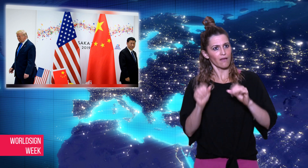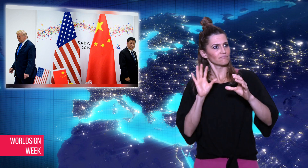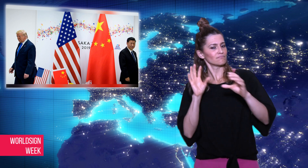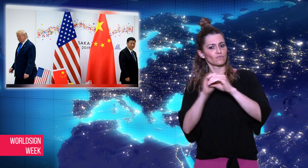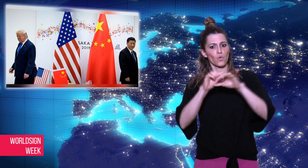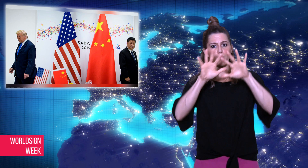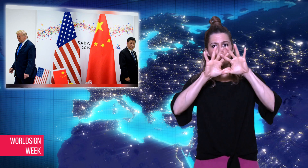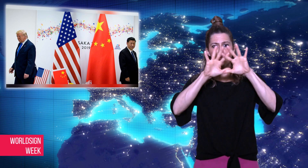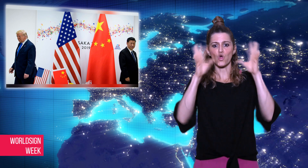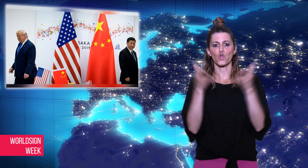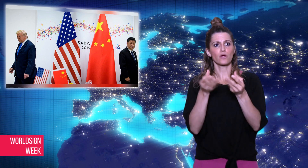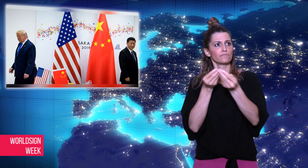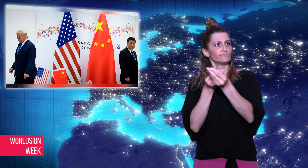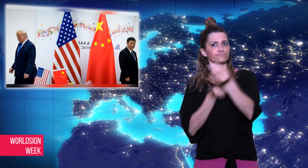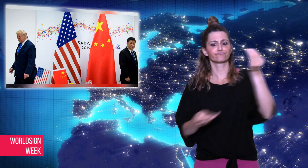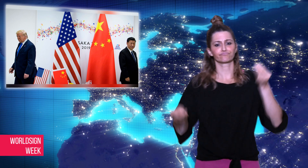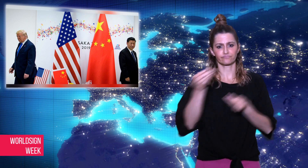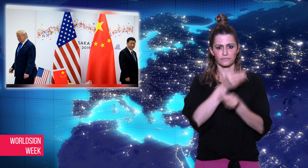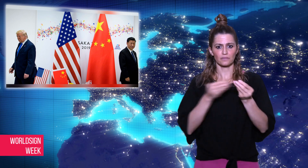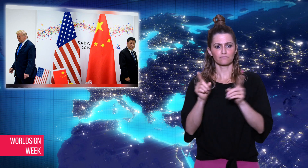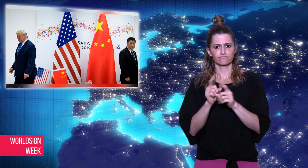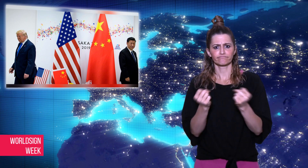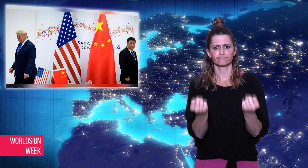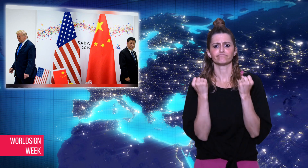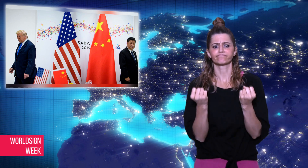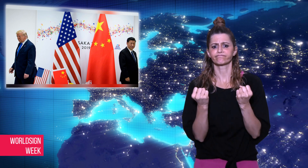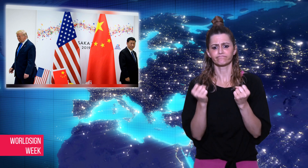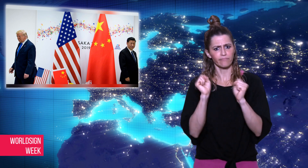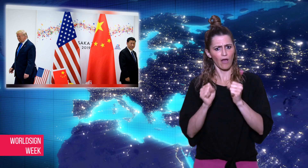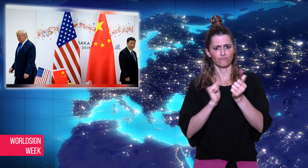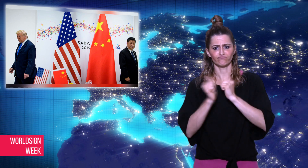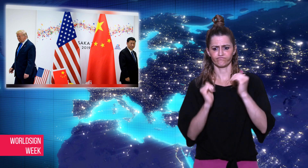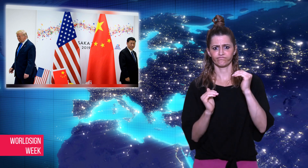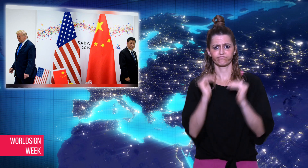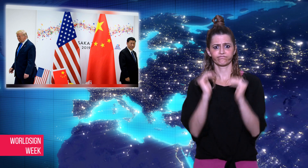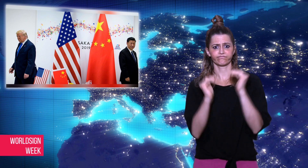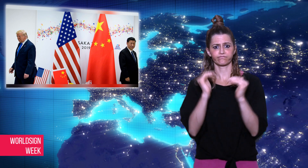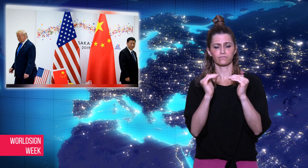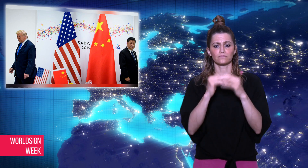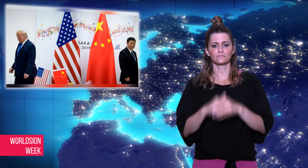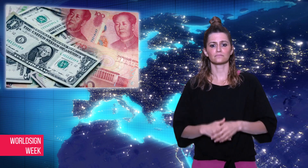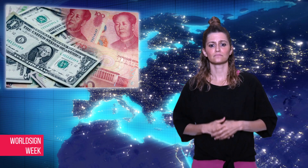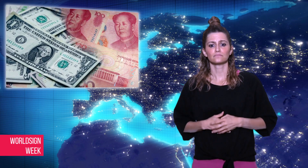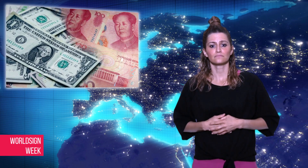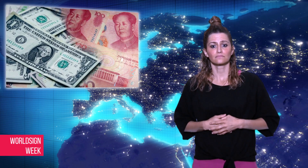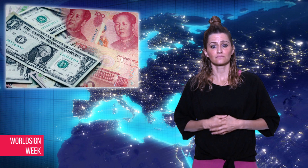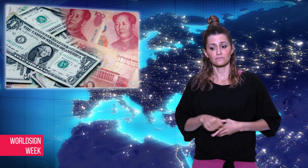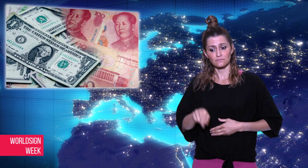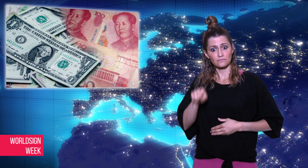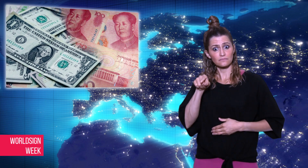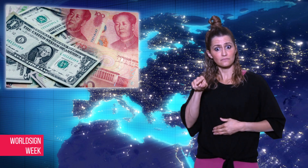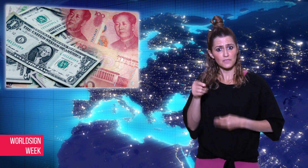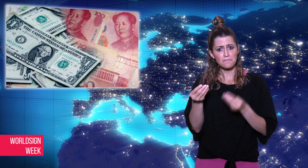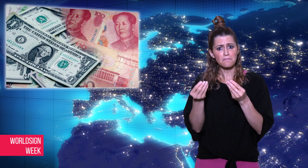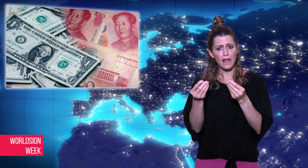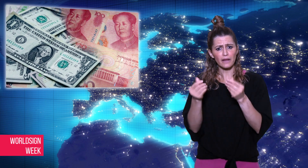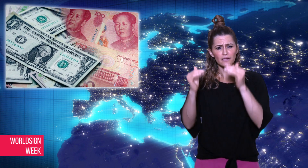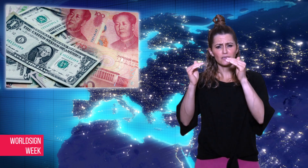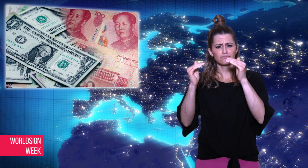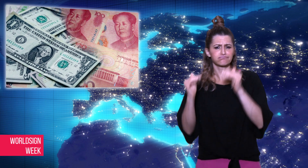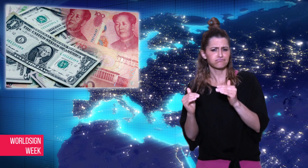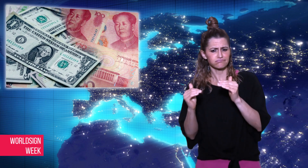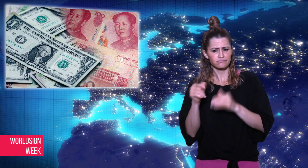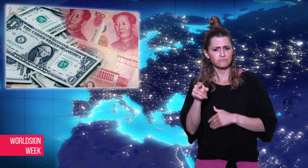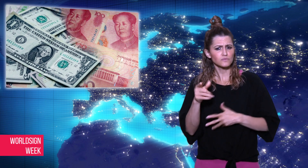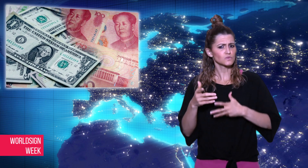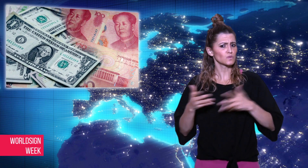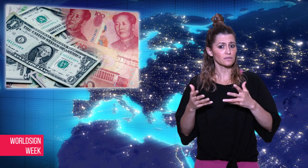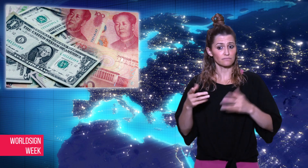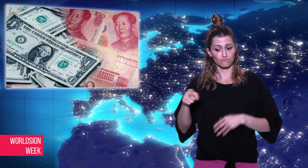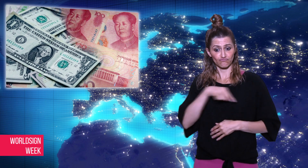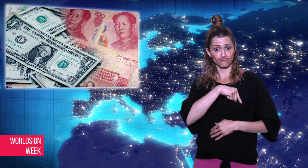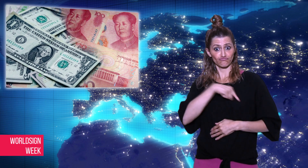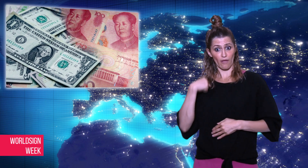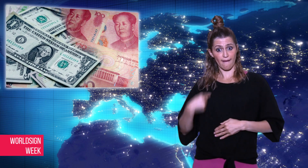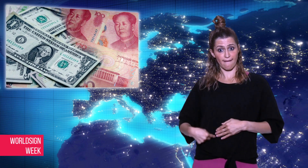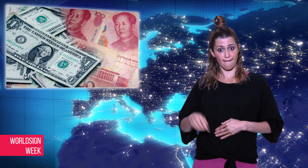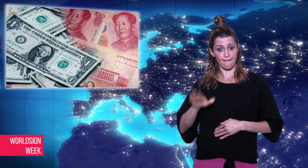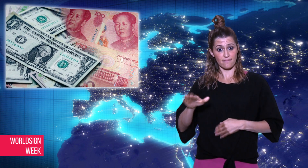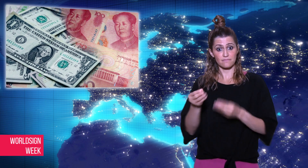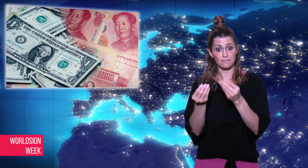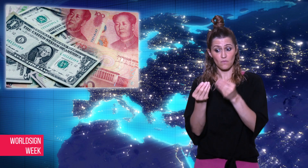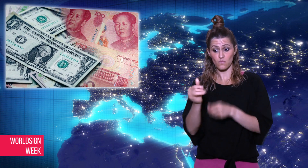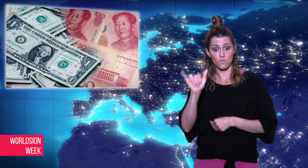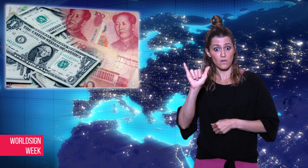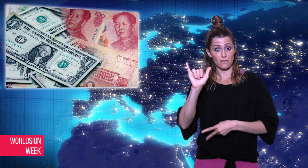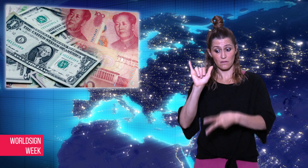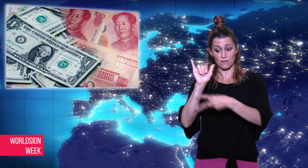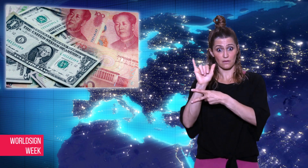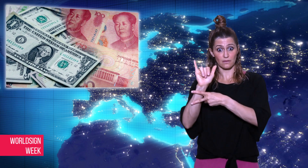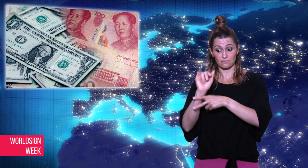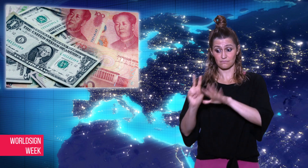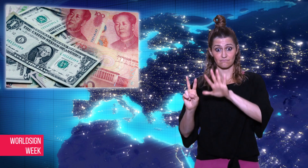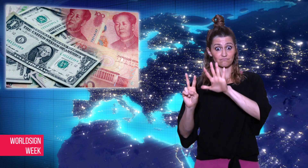competitive. This made one American dollar equal to